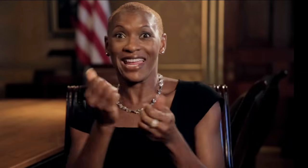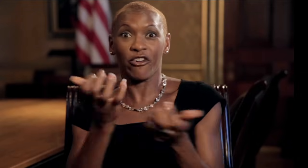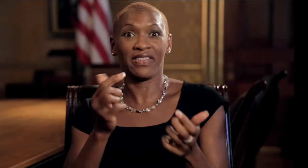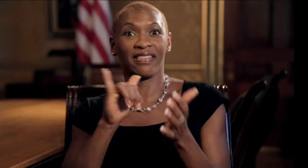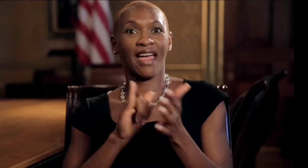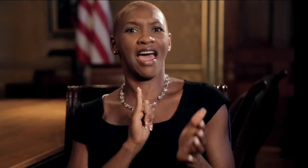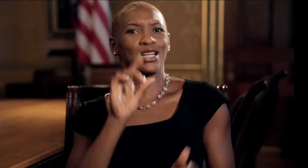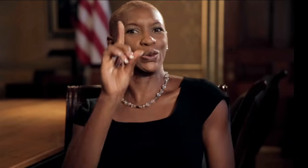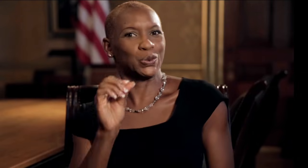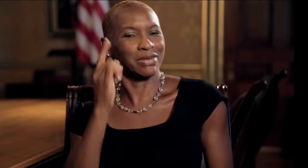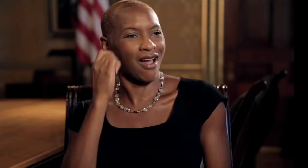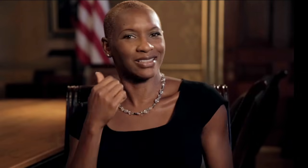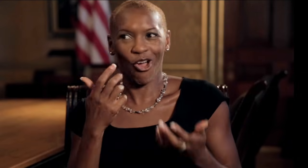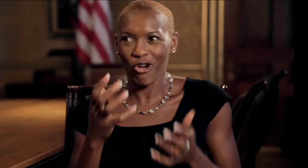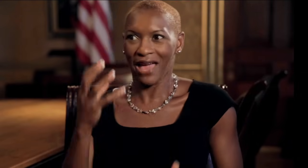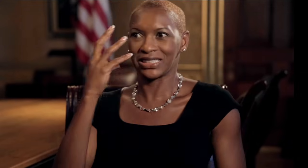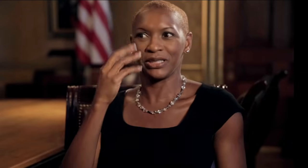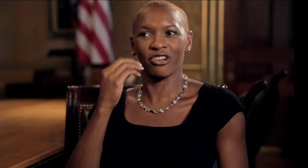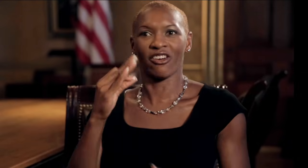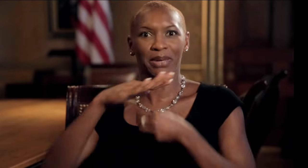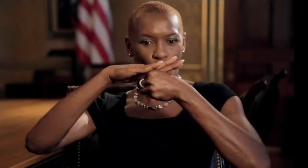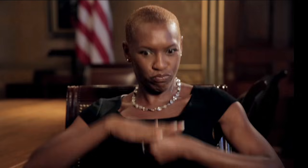in everything that I do because I already have the experience of